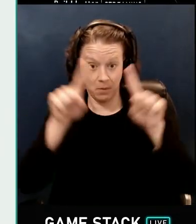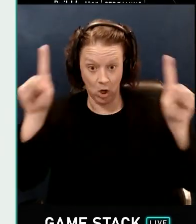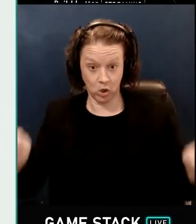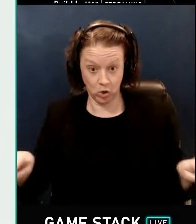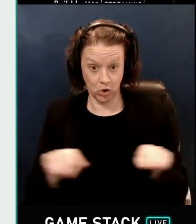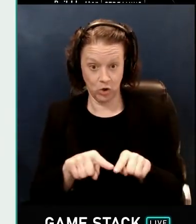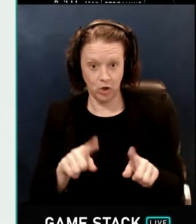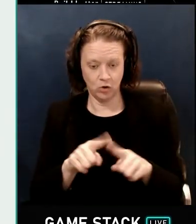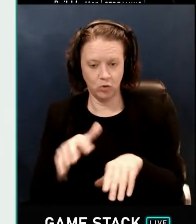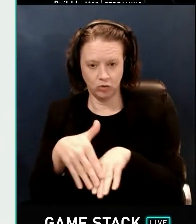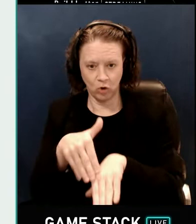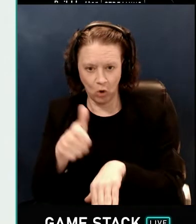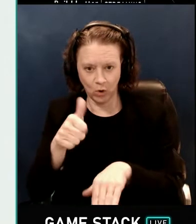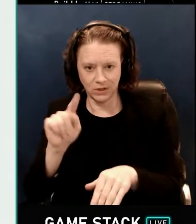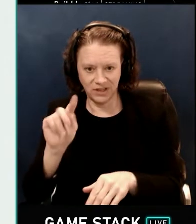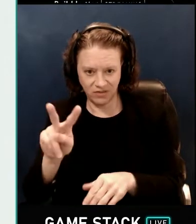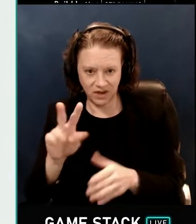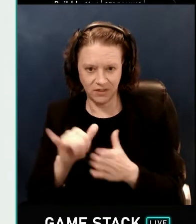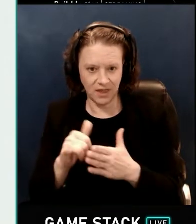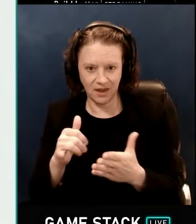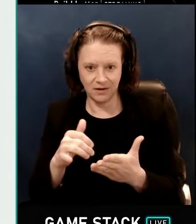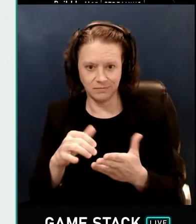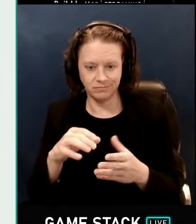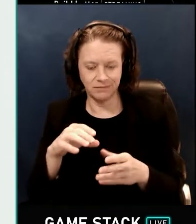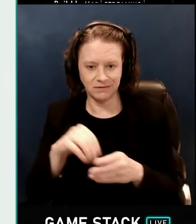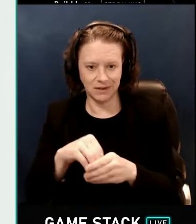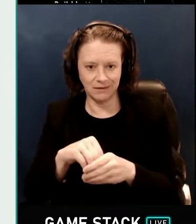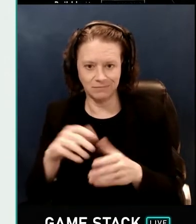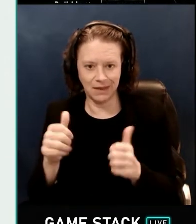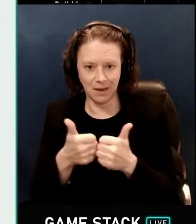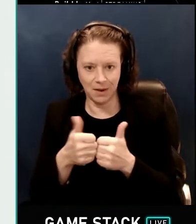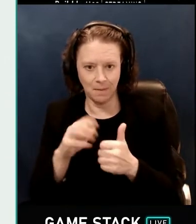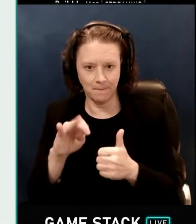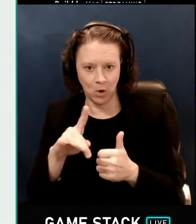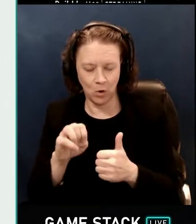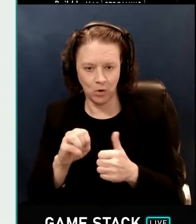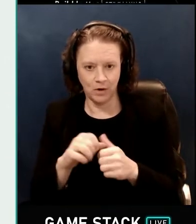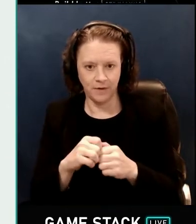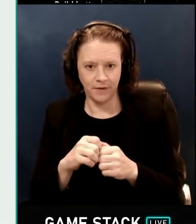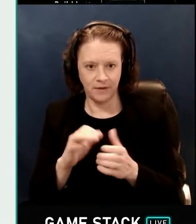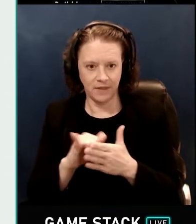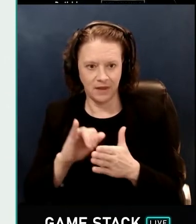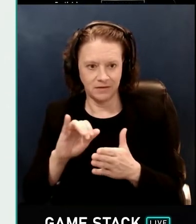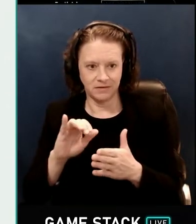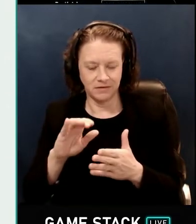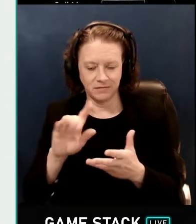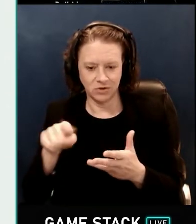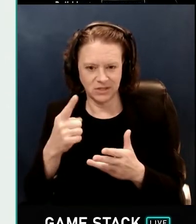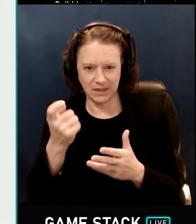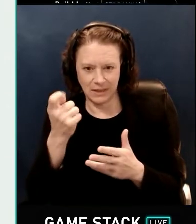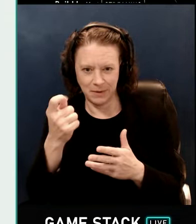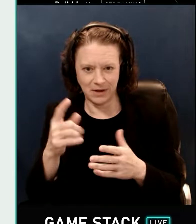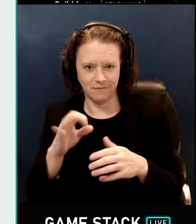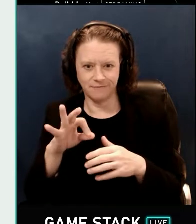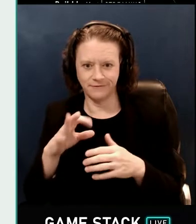slower TV that isn't in gaming mode. There's just 10 m/s of speed of light delay getting from the display to the players,